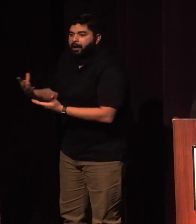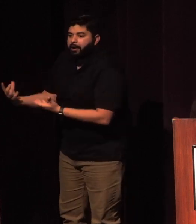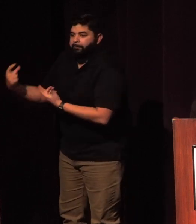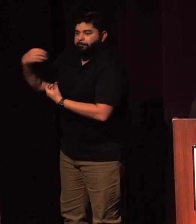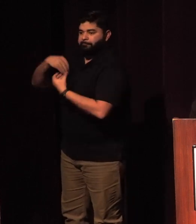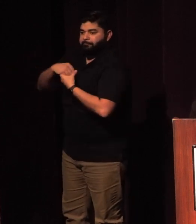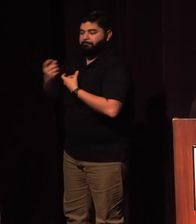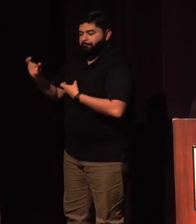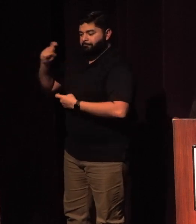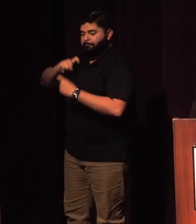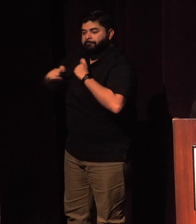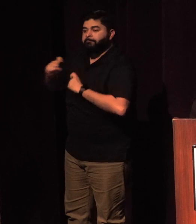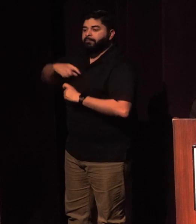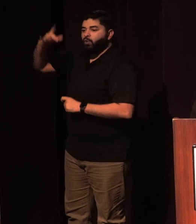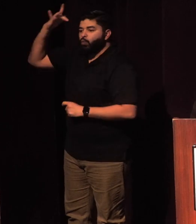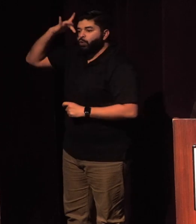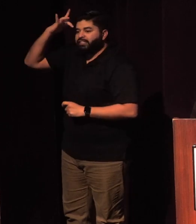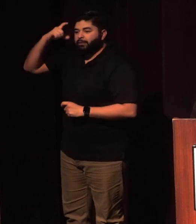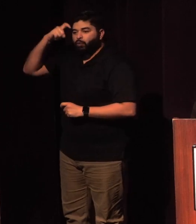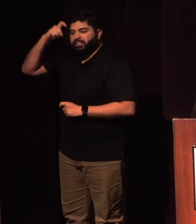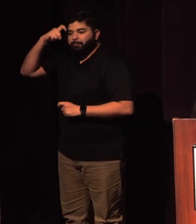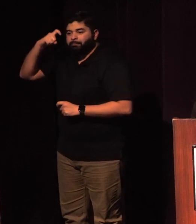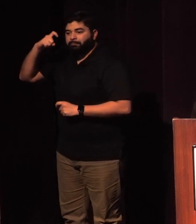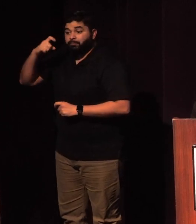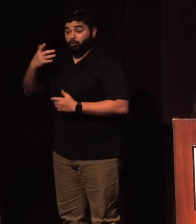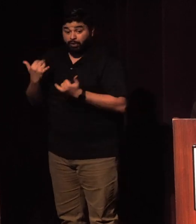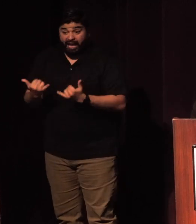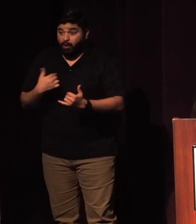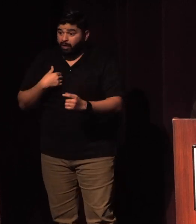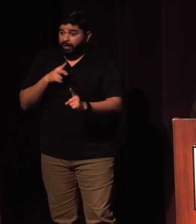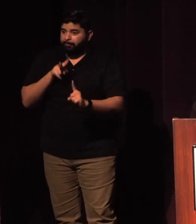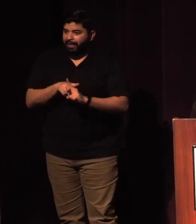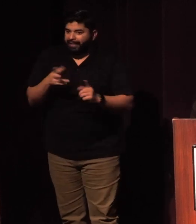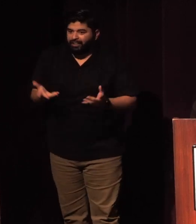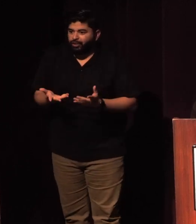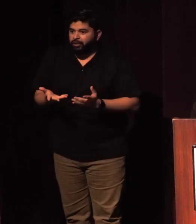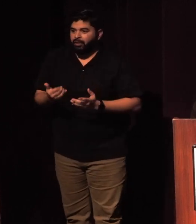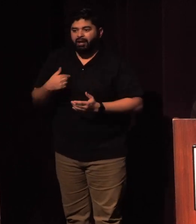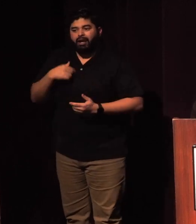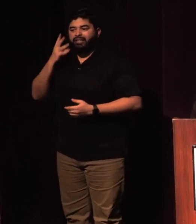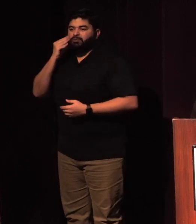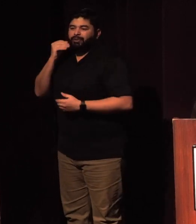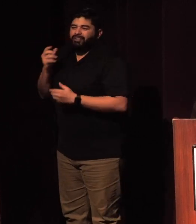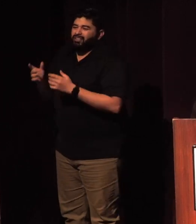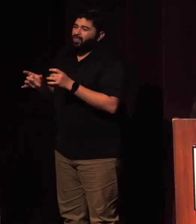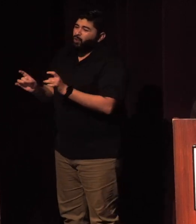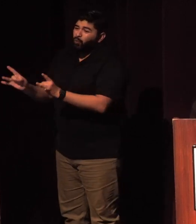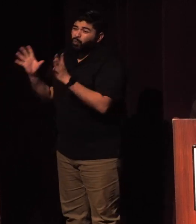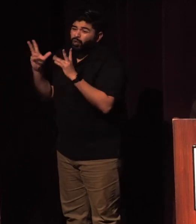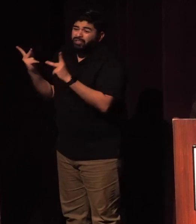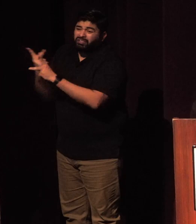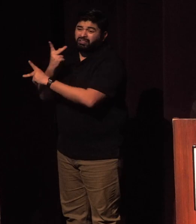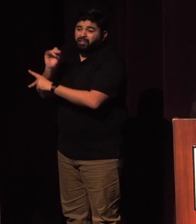From those experiences, I gained wisdom. This is why I am so motivated on campus and in my studies. I experienced the